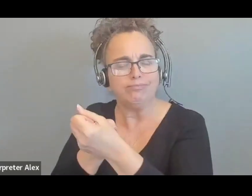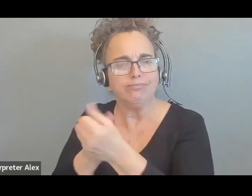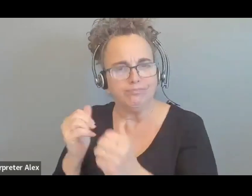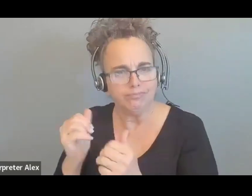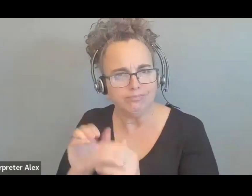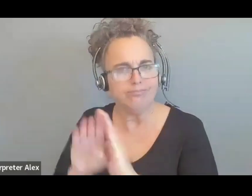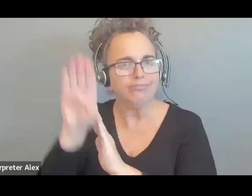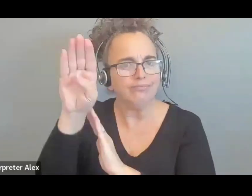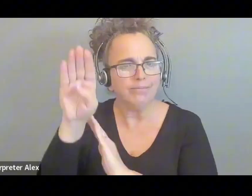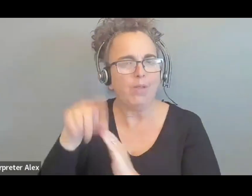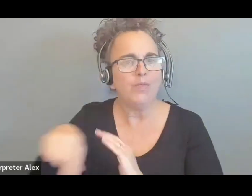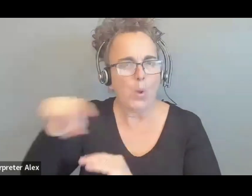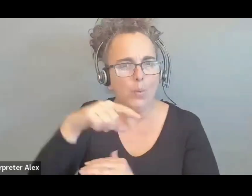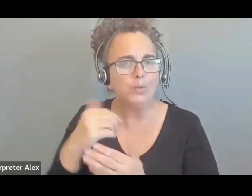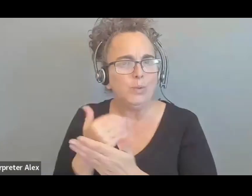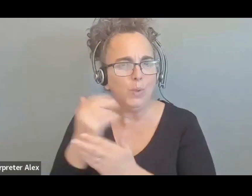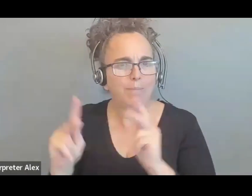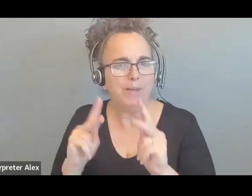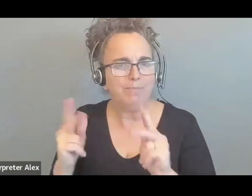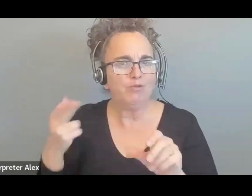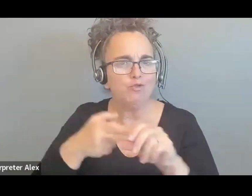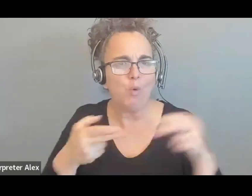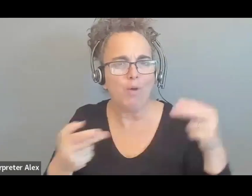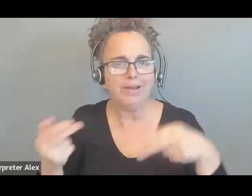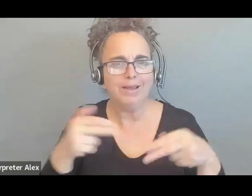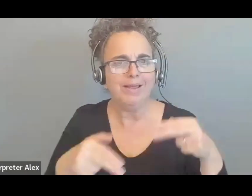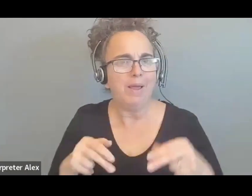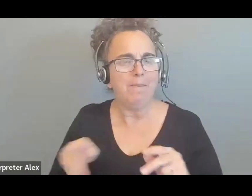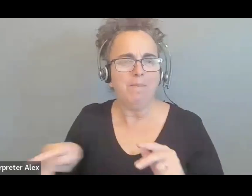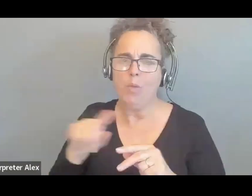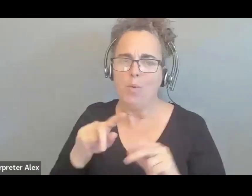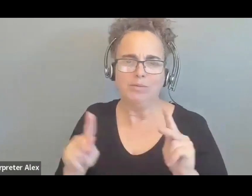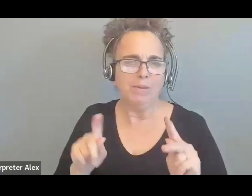Ensuring we have people who feel fully supported